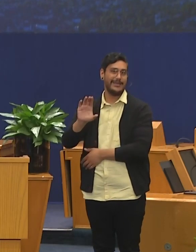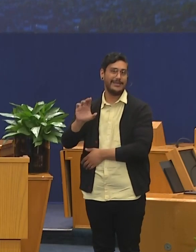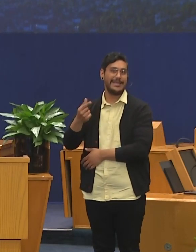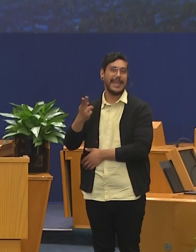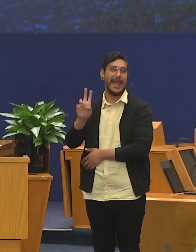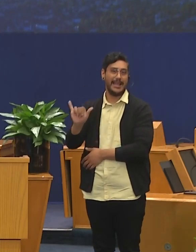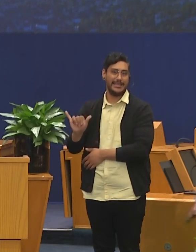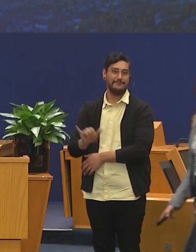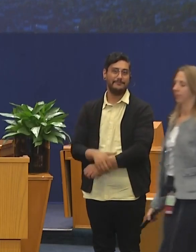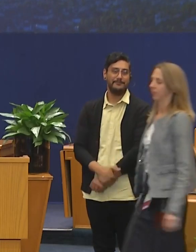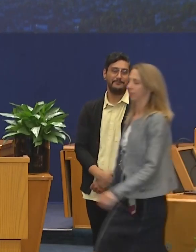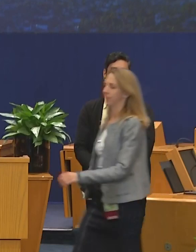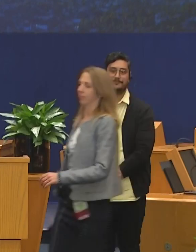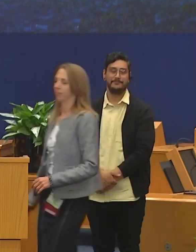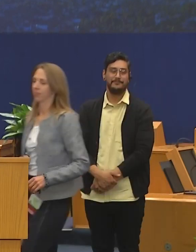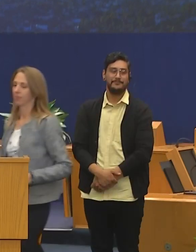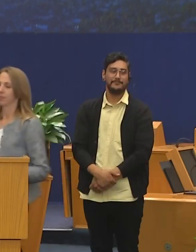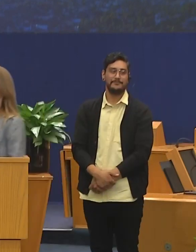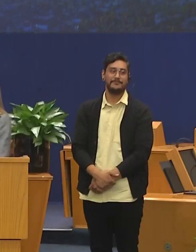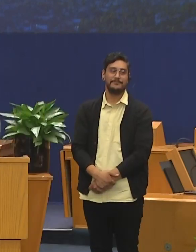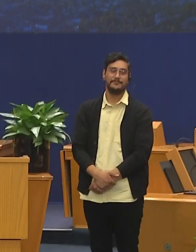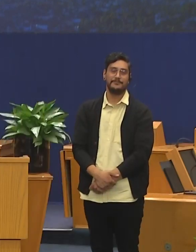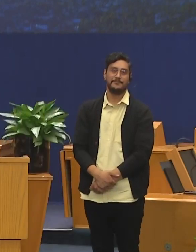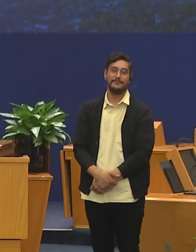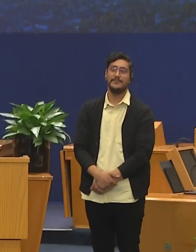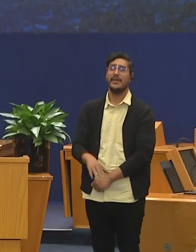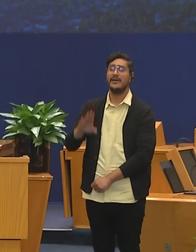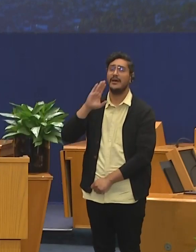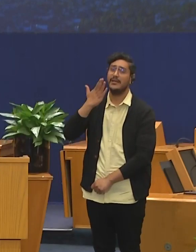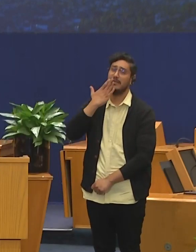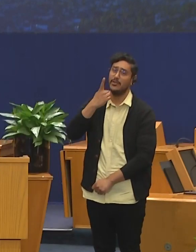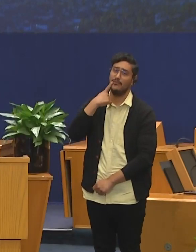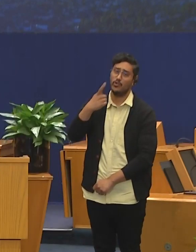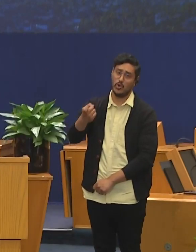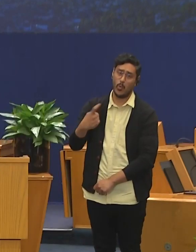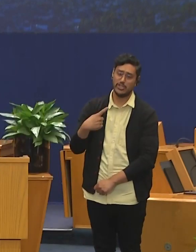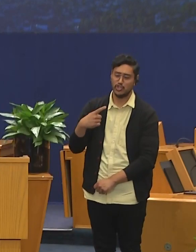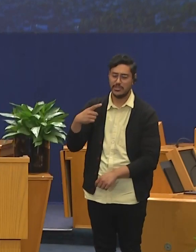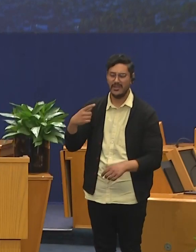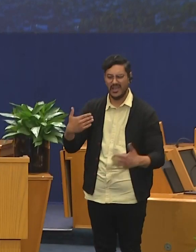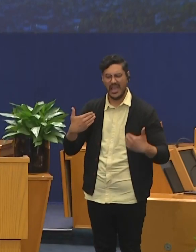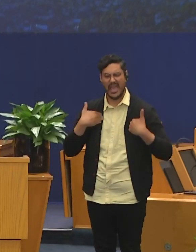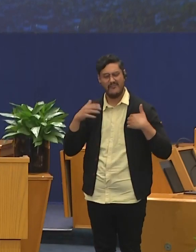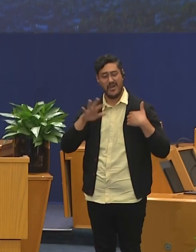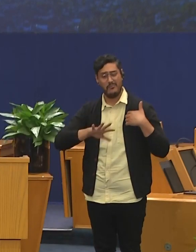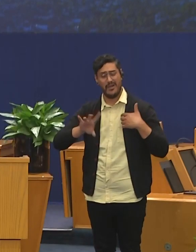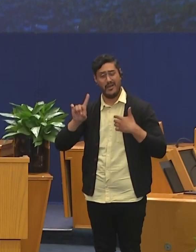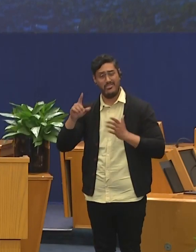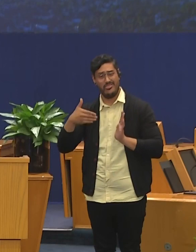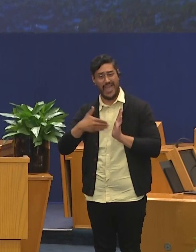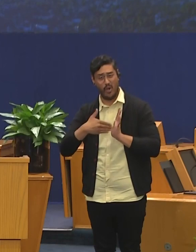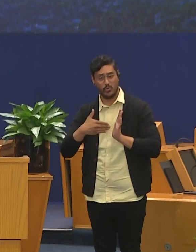THAT'S A QUESTION FOR DR. CHRISTINA GHALY. HI,